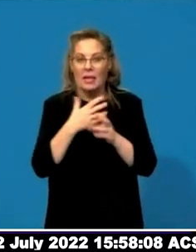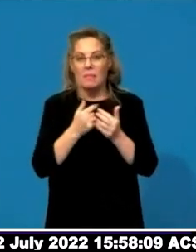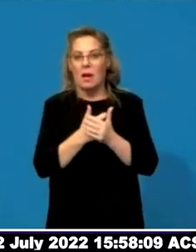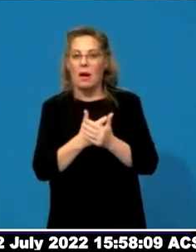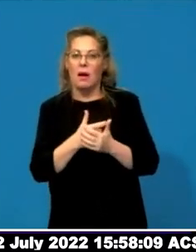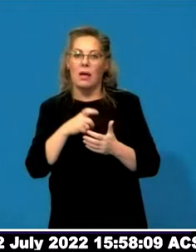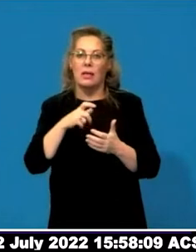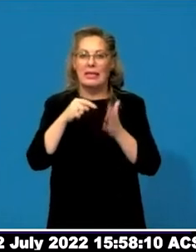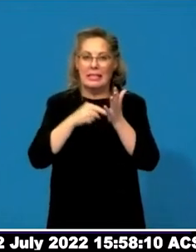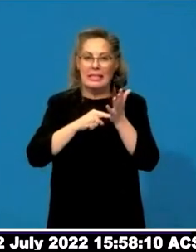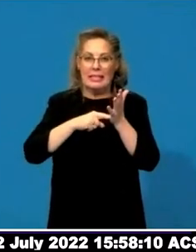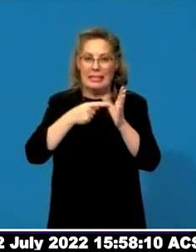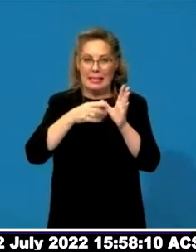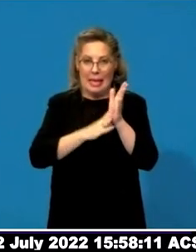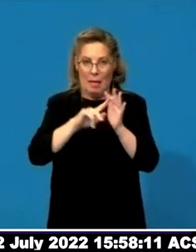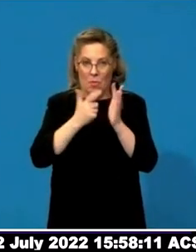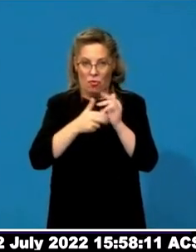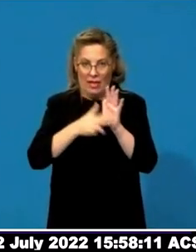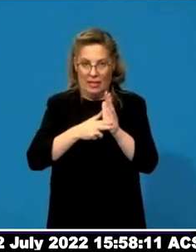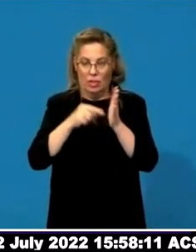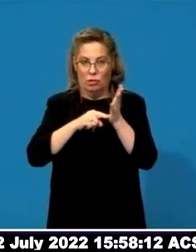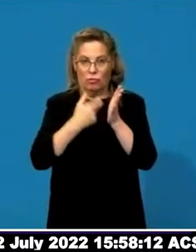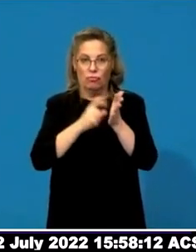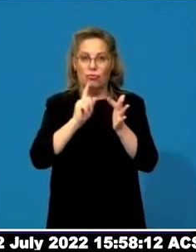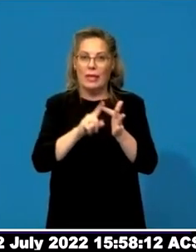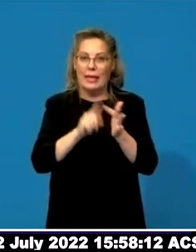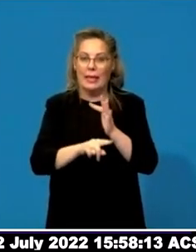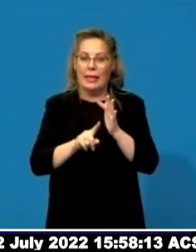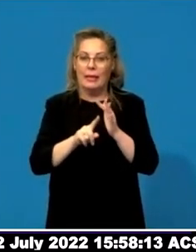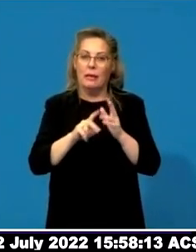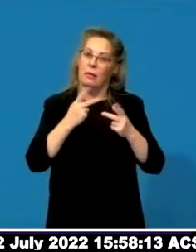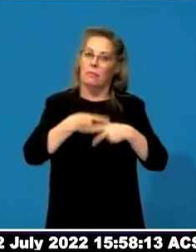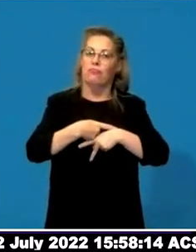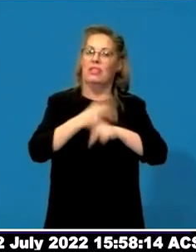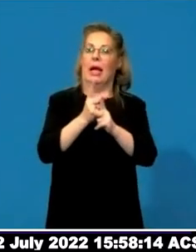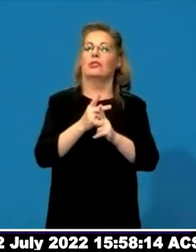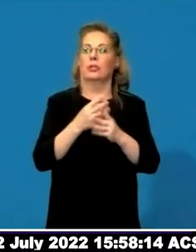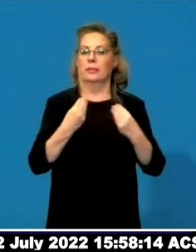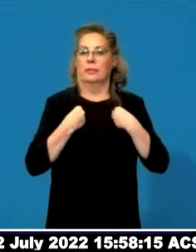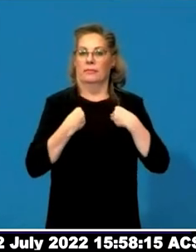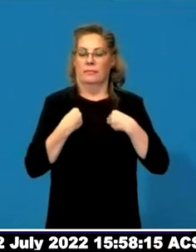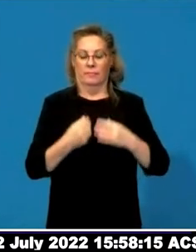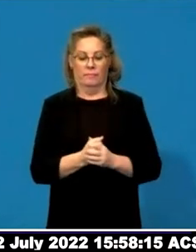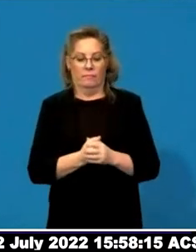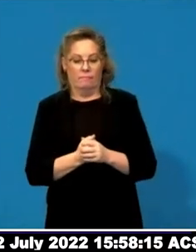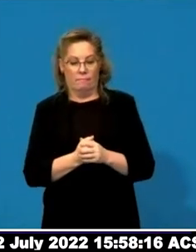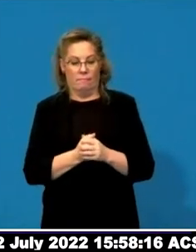Bernard, are you able to share with the Commissioners the importance of your father's journey and the responsibility for you